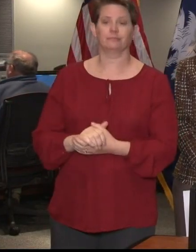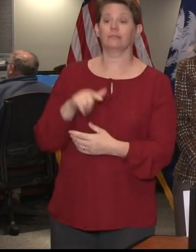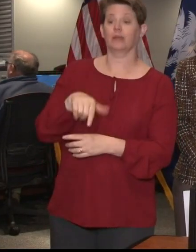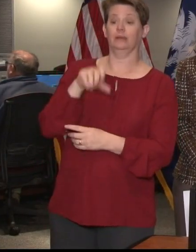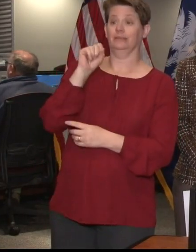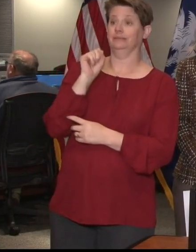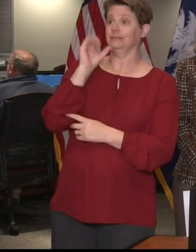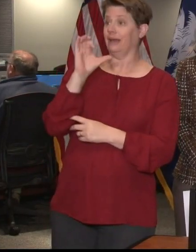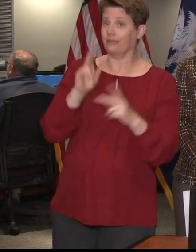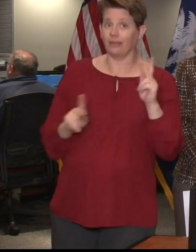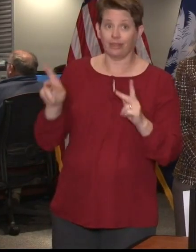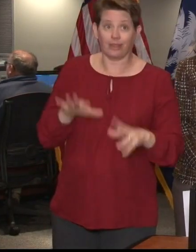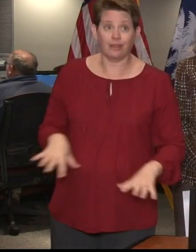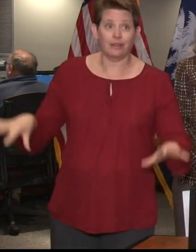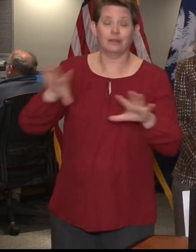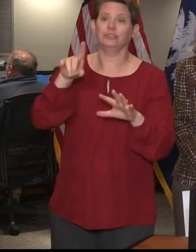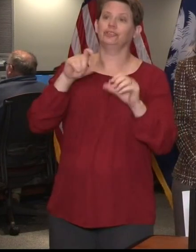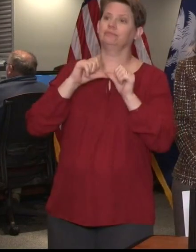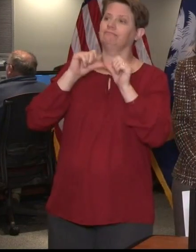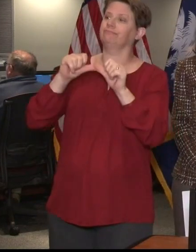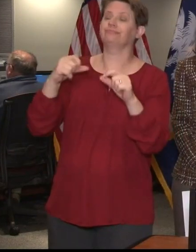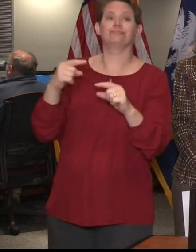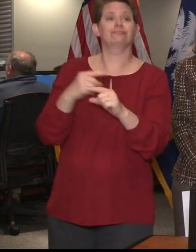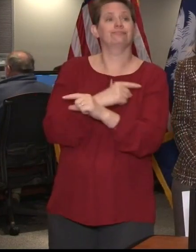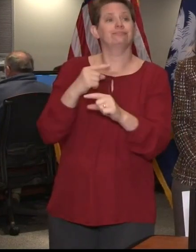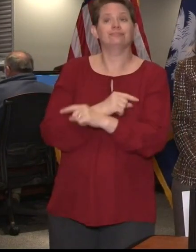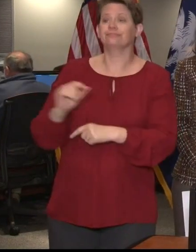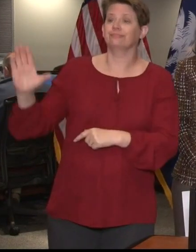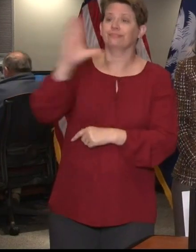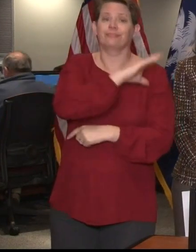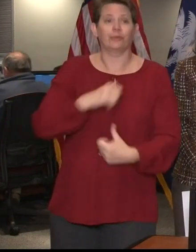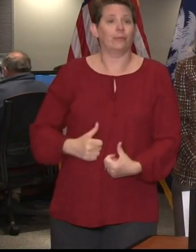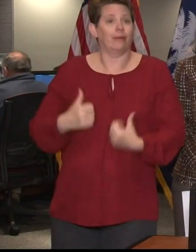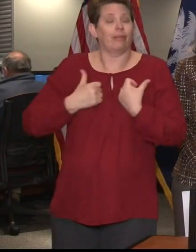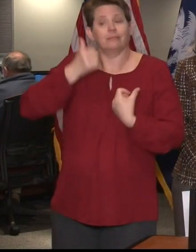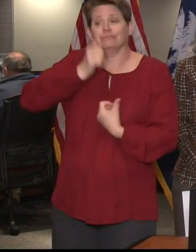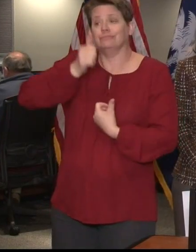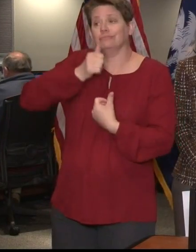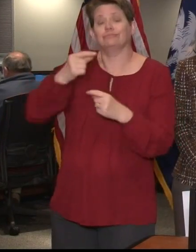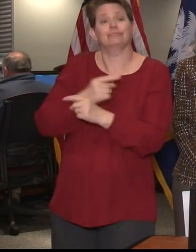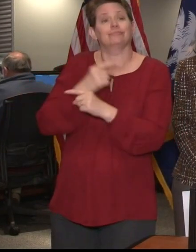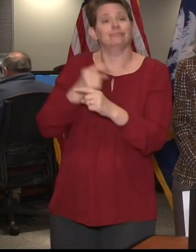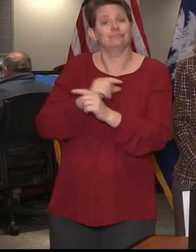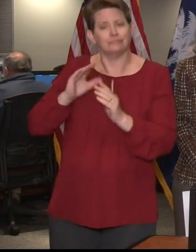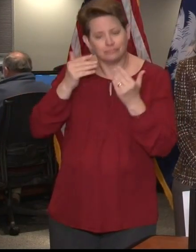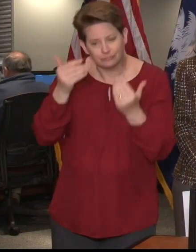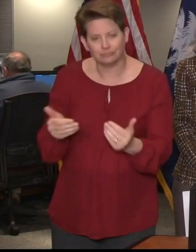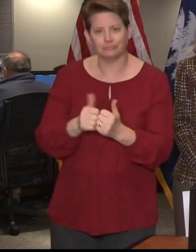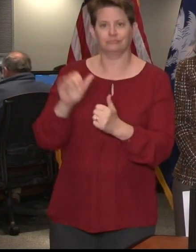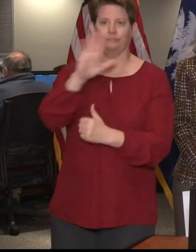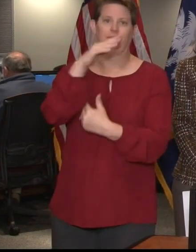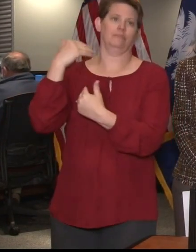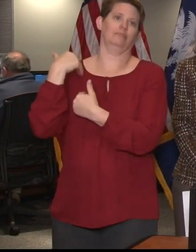SCHOOLS WILL REMAIN OPEN AND STATE GOVERNMENT OFFICES IN ALL 46 SCHOOLS WILL REMAIN OPEN AND STATE GOVERNMENT OFFICES IN ALL 46 COUNTIES4@ SCHOOLS WILL REMAIN OPEN AND STATE GOVERNMENT OFFICES IN ALL 46 COUNTIES4@ WILL4@ SCHOOLS WILL REMAIN OPEN AND STATE GOVERNMENT OFFICES IN ALL 46 COUNTIES4@ WILL4@ ALSO SCHOOLS WILL REMAIN OPEN AND STATE GOVERNMENT OFFICES IN ALL 46 COUNTIES4@ WILL4@ ALSO STAY SCHOOLS WILL REMAIN OPEN AND STATE GOVERNMENT OFFICES IN ALL 46 COUNTIES4@ WILL4@ ALSO STAY . STATE GOVERNMENT OFFICES IN ALL 46 COUNTIES4@ WILL4@ ALSO STAY . STATE GOVERNMENT OFFICES IN ALL 46 COUNTIES4@ WILL4@ ALSO STAY . SOUTH STATE GOVERNMENT OFFICES IN ALL 46 COUNTIES4@ WILL4@ ALSO STAY . SOUTH CAROLINIANS STATE GOVERNMENT OFFICES IN ALL 46 COUNTIES4@ WILL4@ ALSO STAY . SOUTH CAROLINIANS SHOULD 46 COUNTIES4@ WILL4@ ALSO STAY . SOUTH CAROLINIANS SHOULD 46 COUNTIES4@ WILL4@ ALSO STAY . SOUTH CAROLINIANS SHOULD CONTINUE 46 COUNTIES4@ WILL4@ ALSO STAY . SOUTH CAROLINIANS SHOULD CONTINUE THEIR